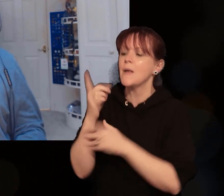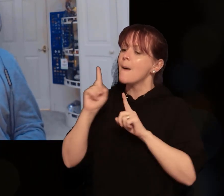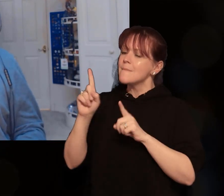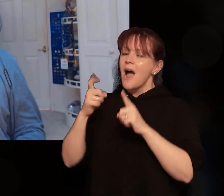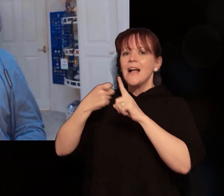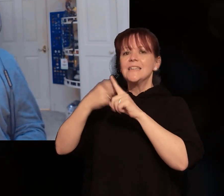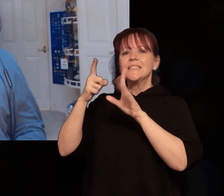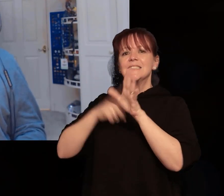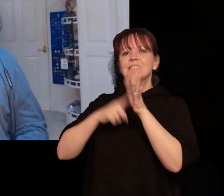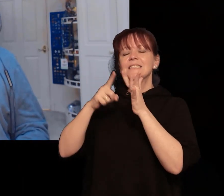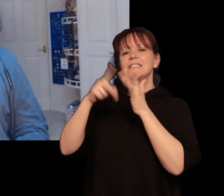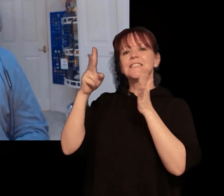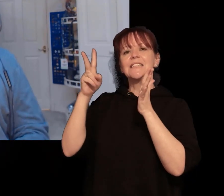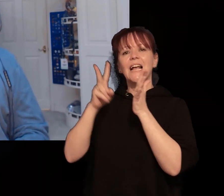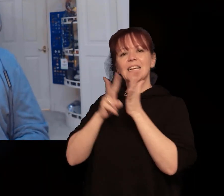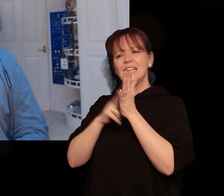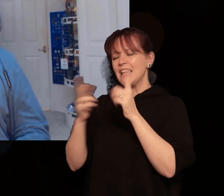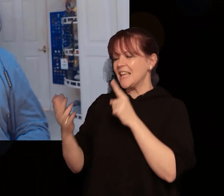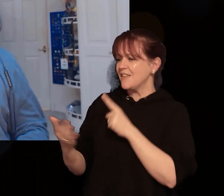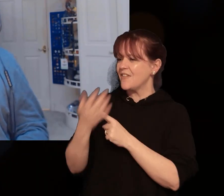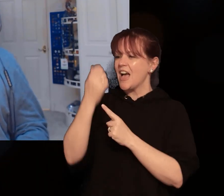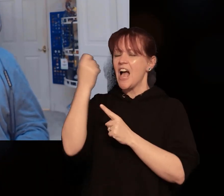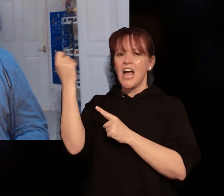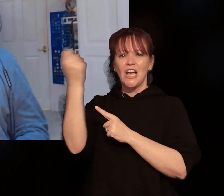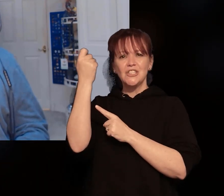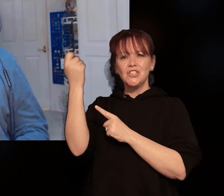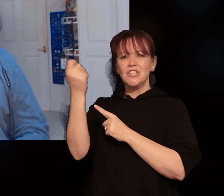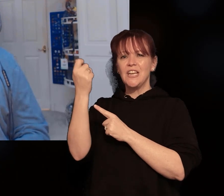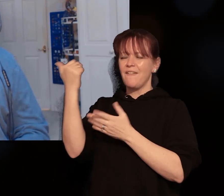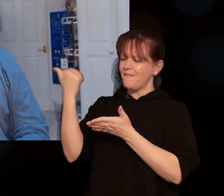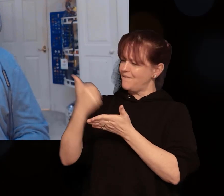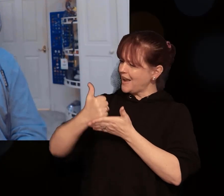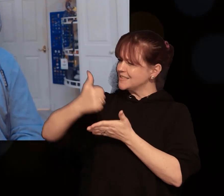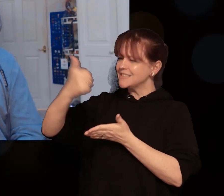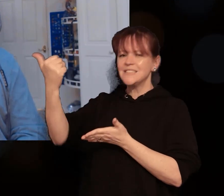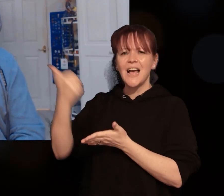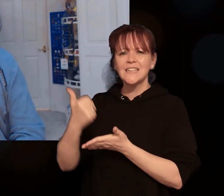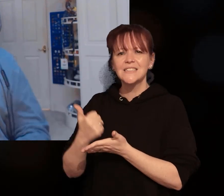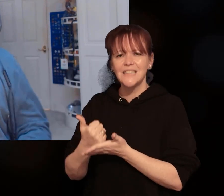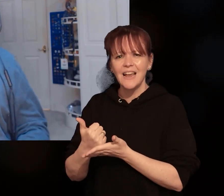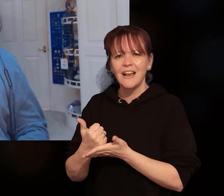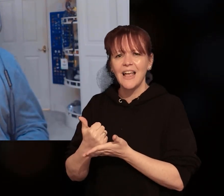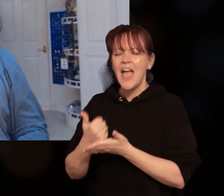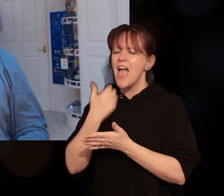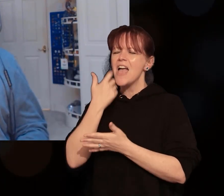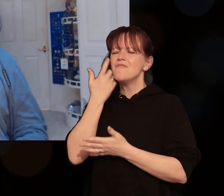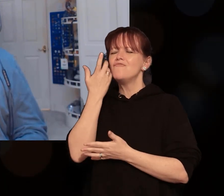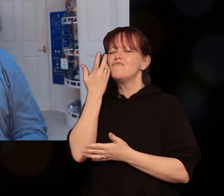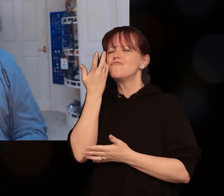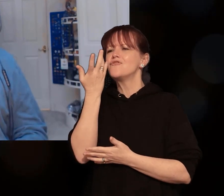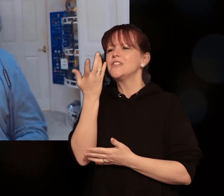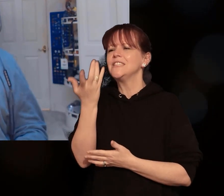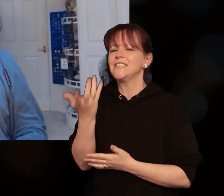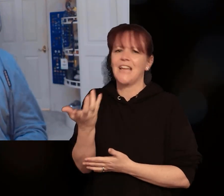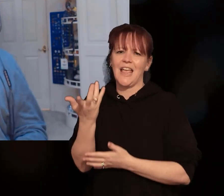and enable in Ubisoft's in-house engines on a daily basis, is a perfect example of that.